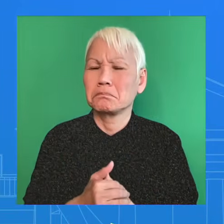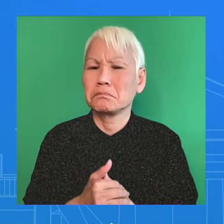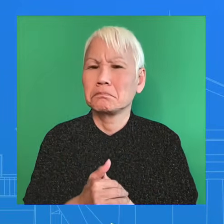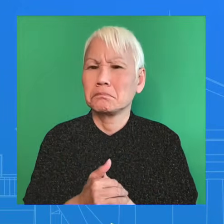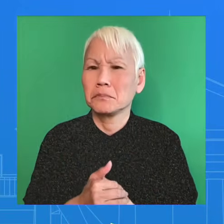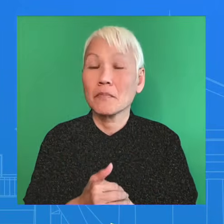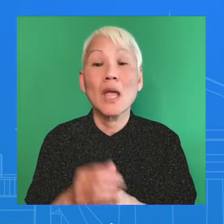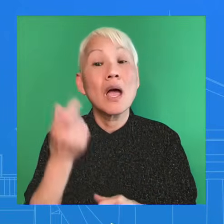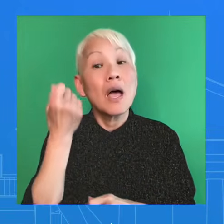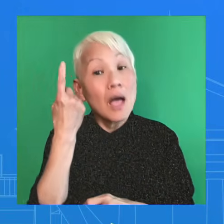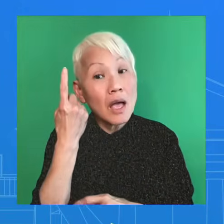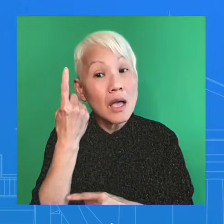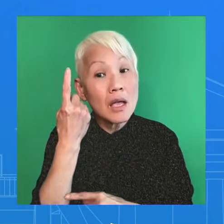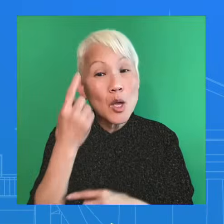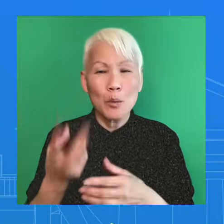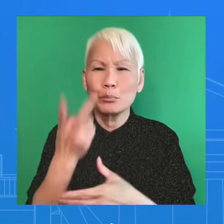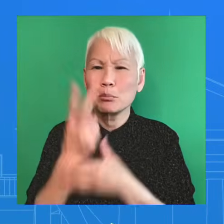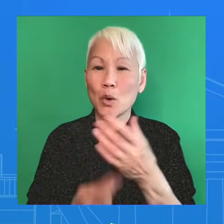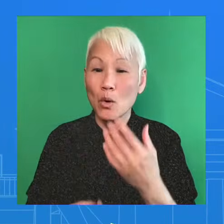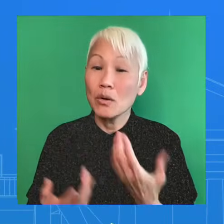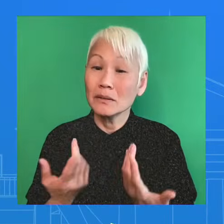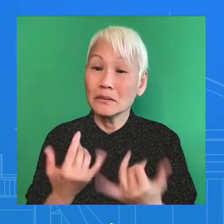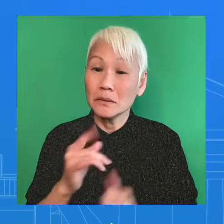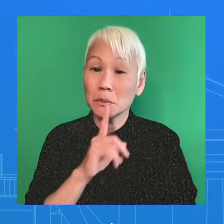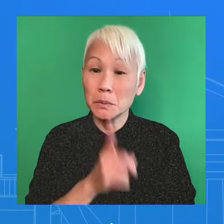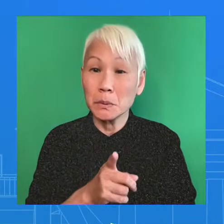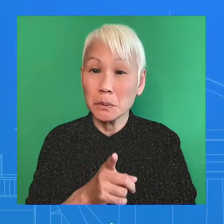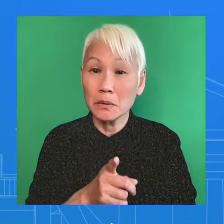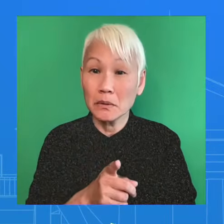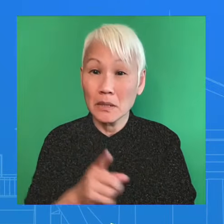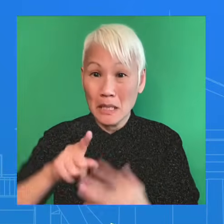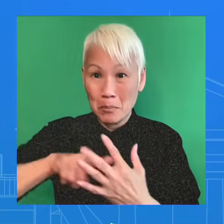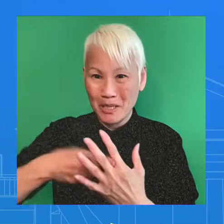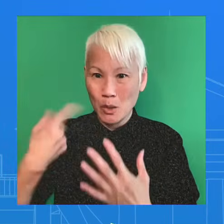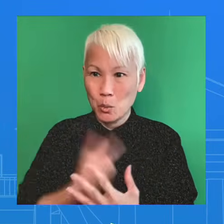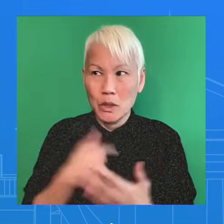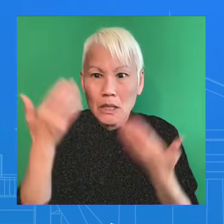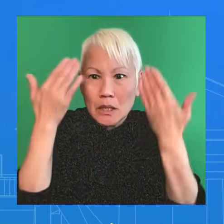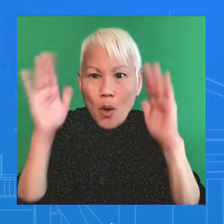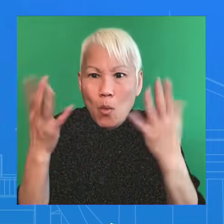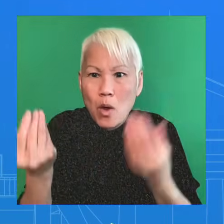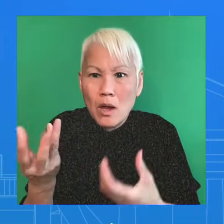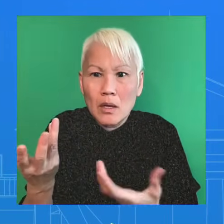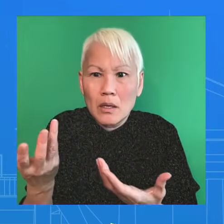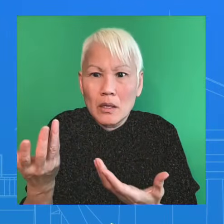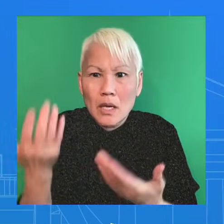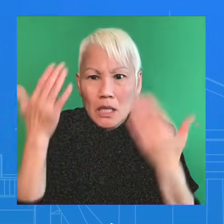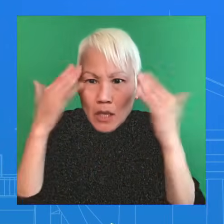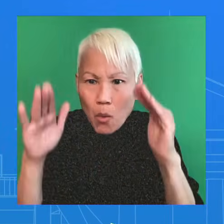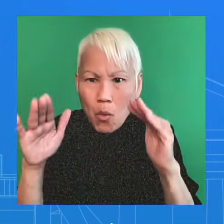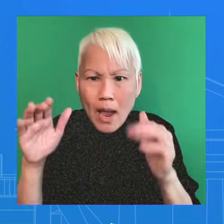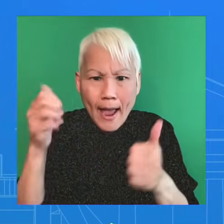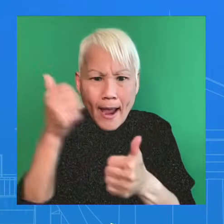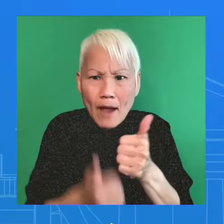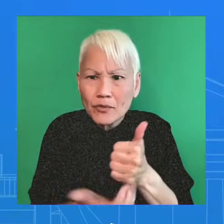We didn't know what hadn't been made public yet, and the classification on a lot of this intelligence